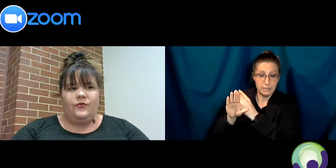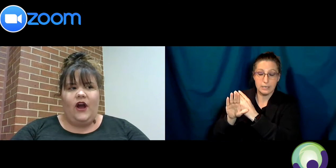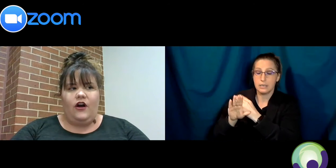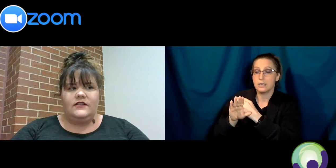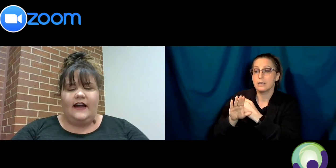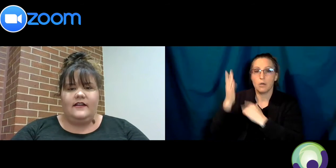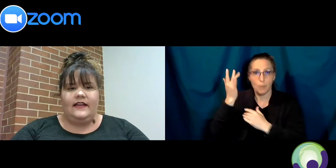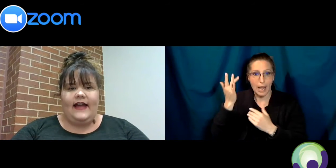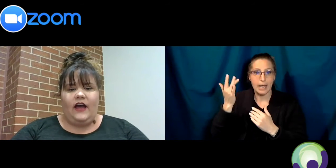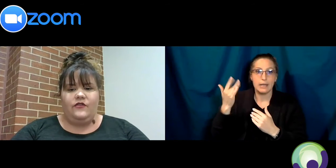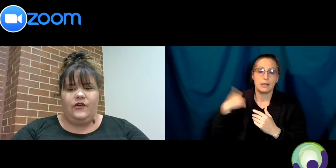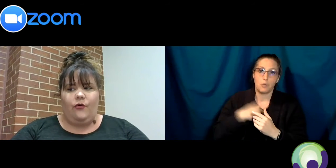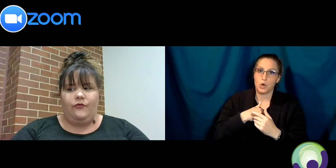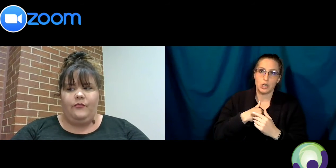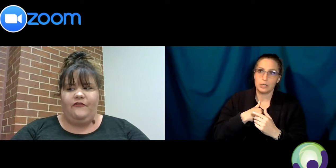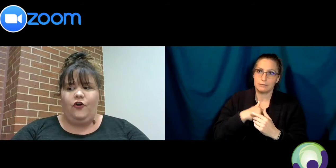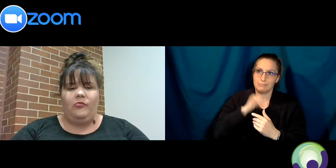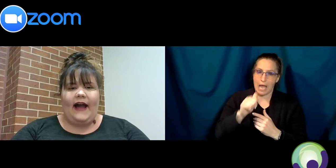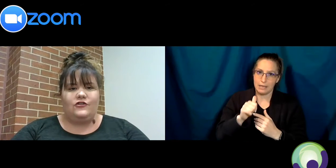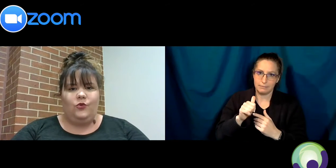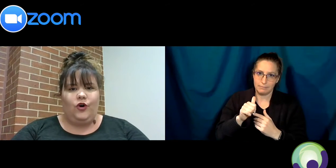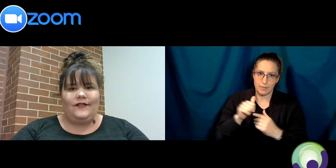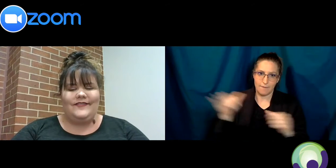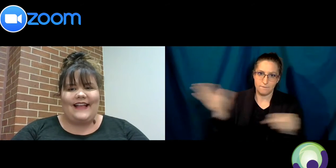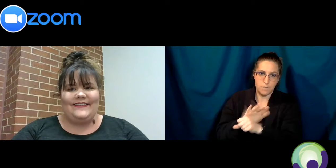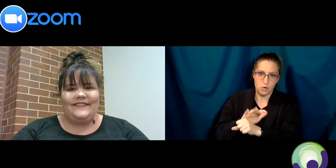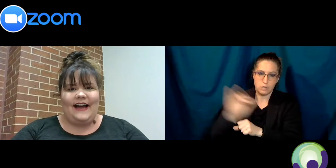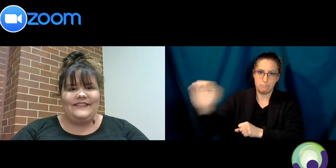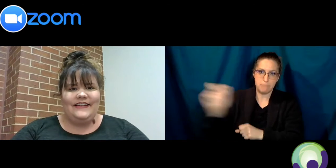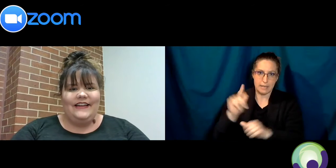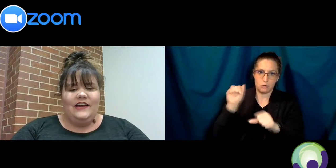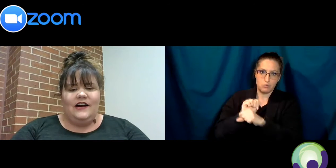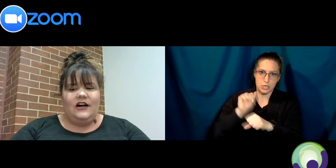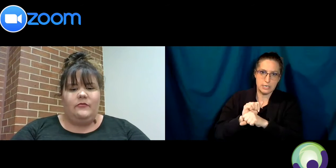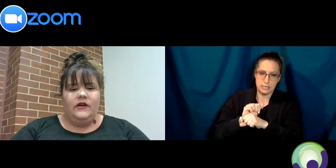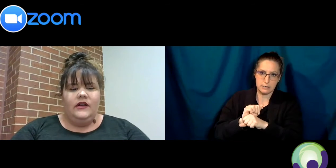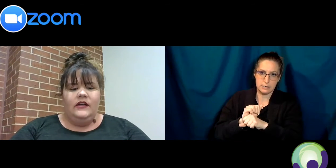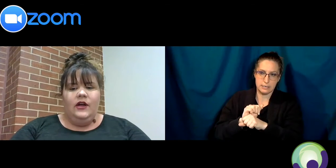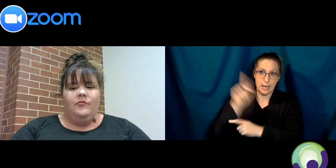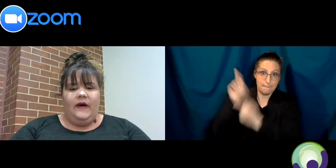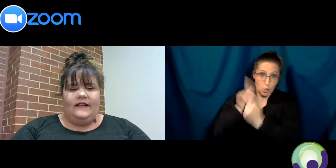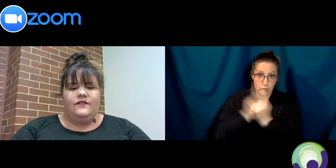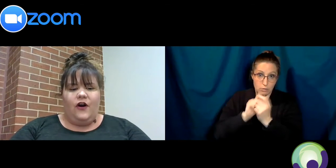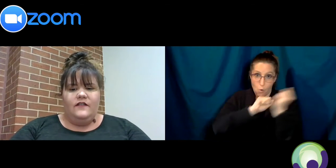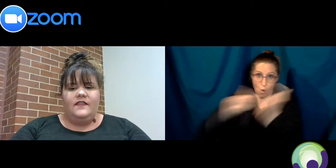we aren't technically at you full back-to-work status yet, but as far as the